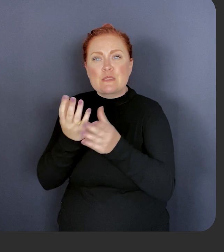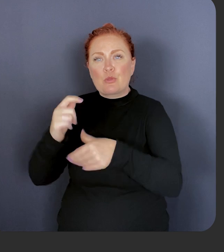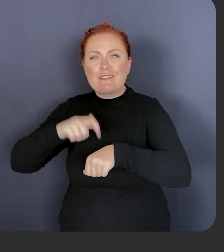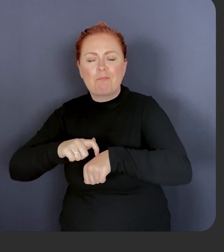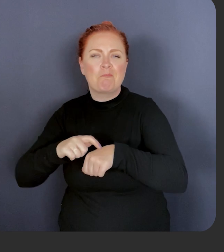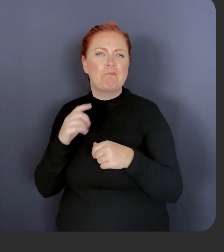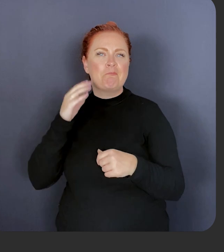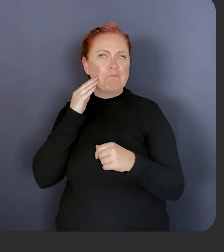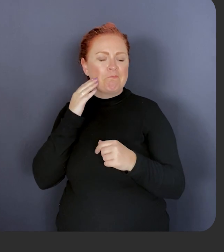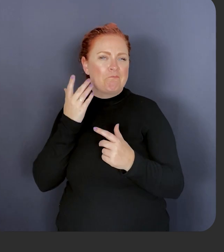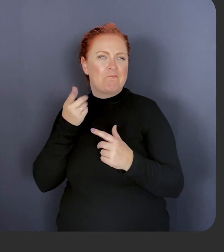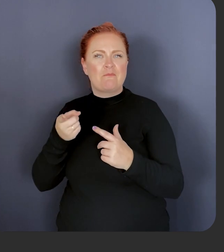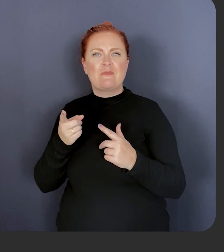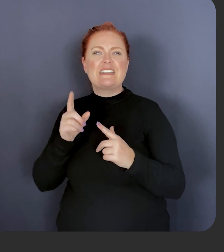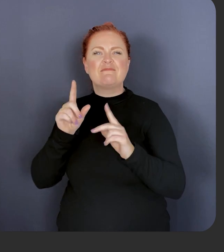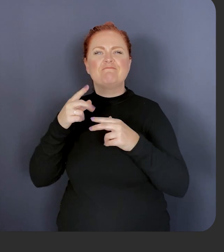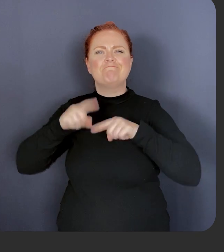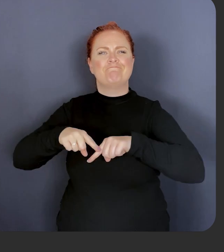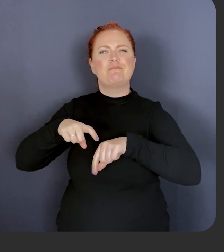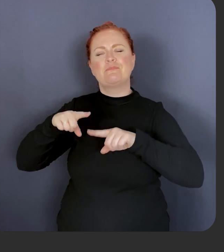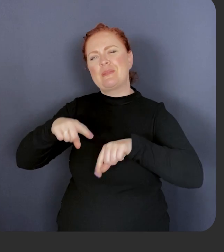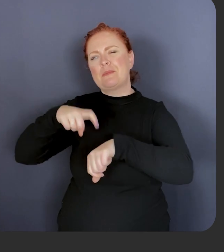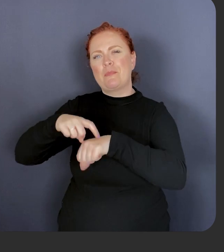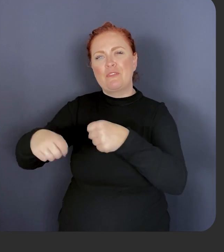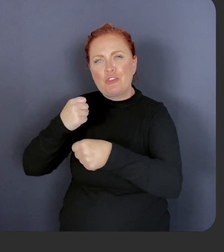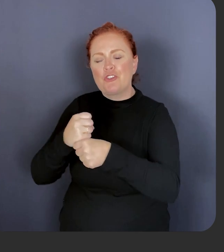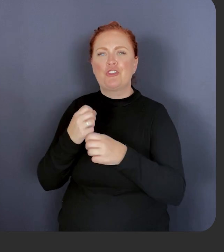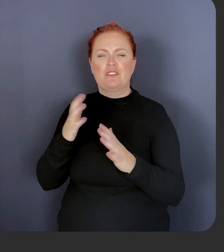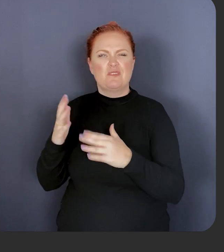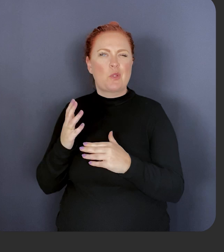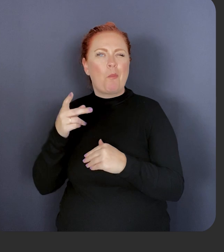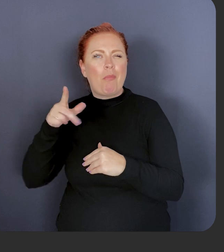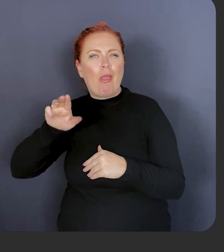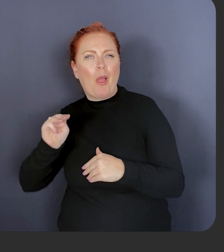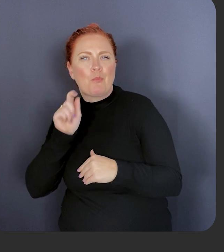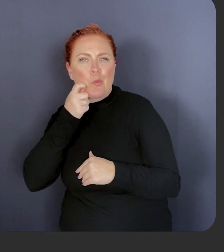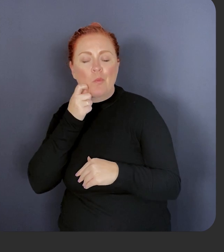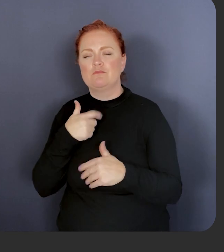It's very seasonal. And so I can apply that color.